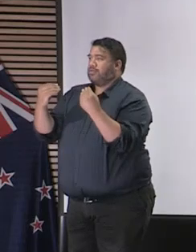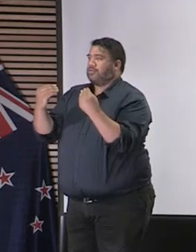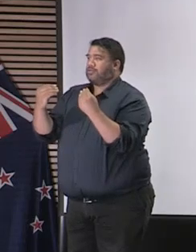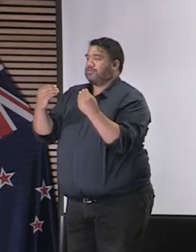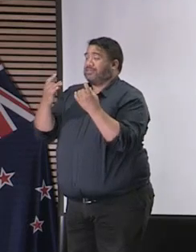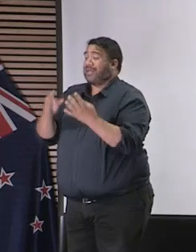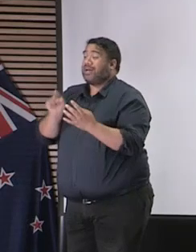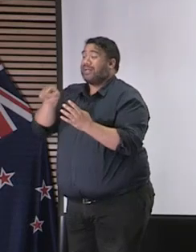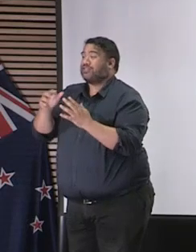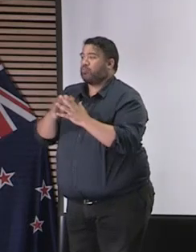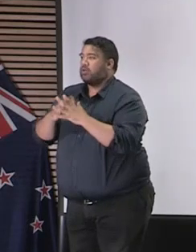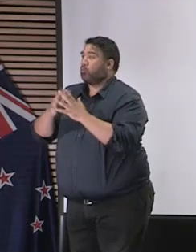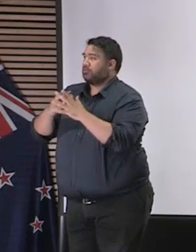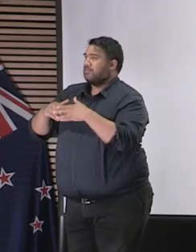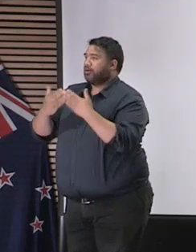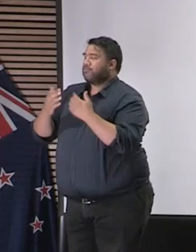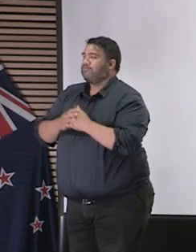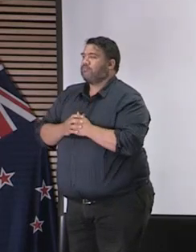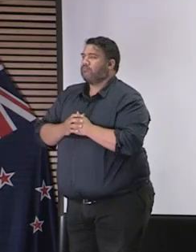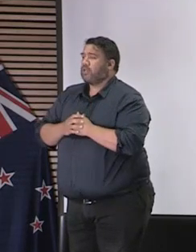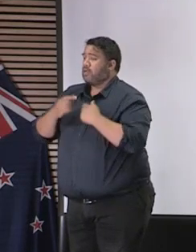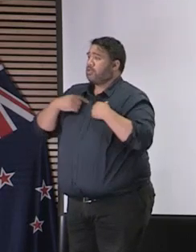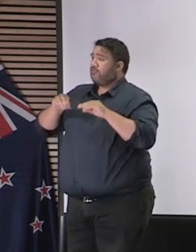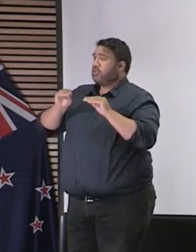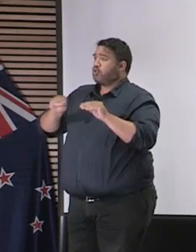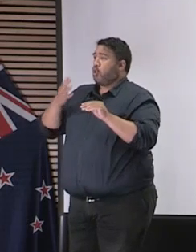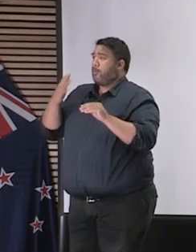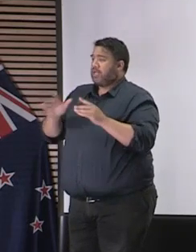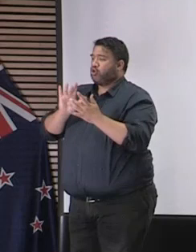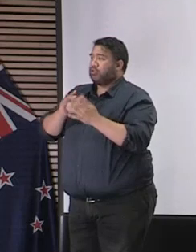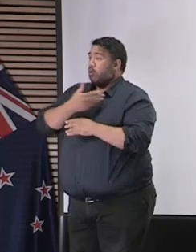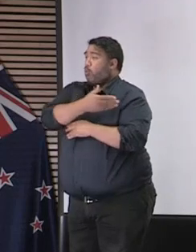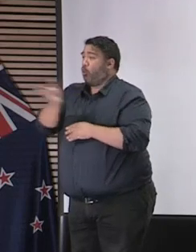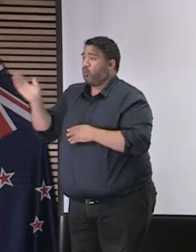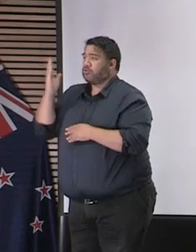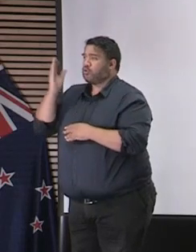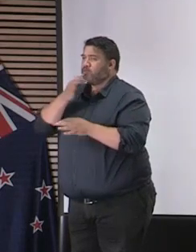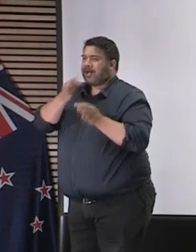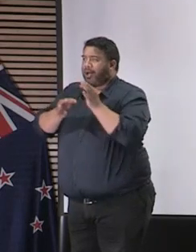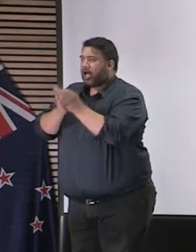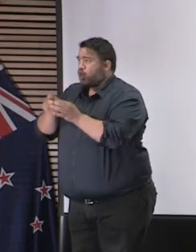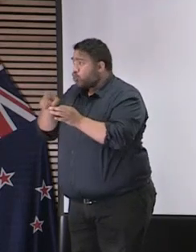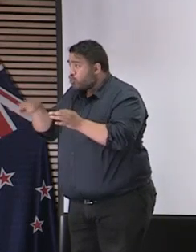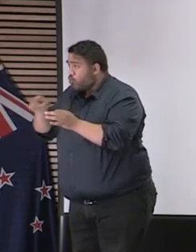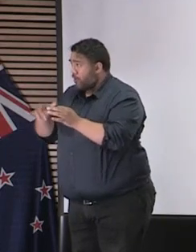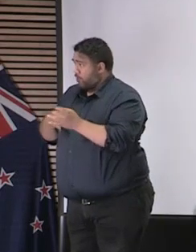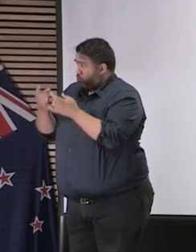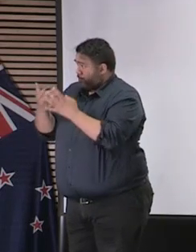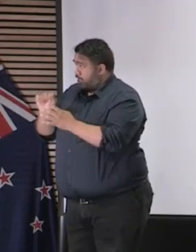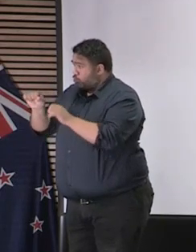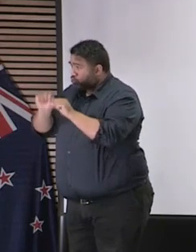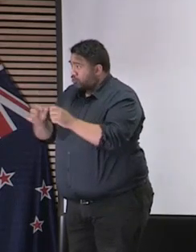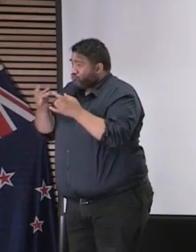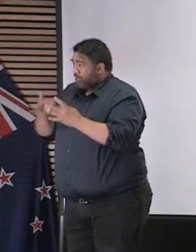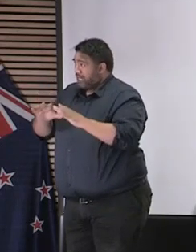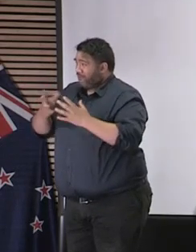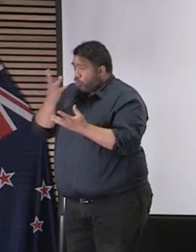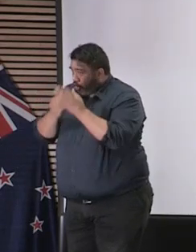from home from the time that